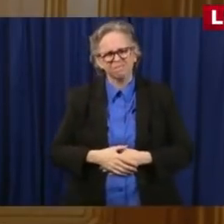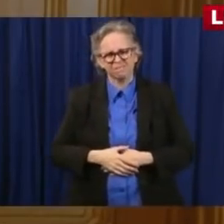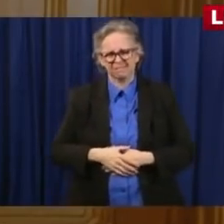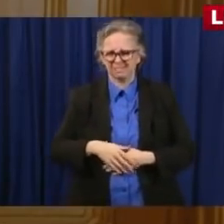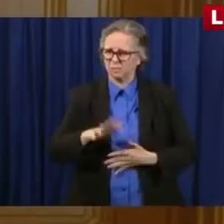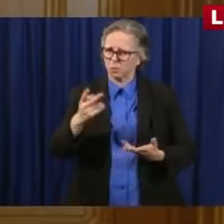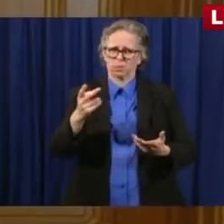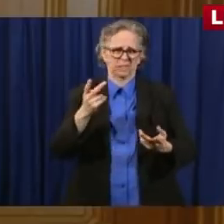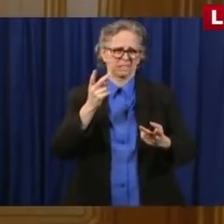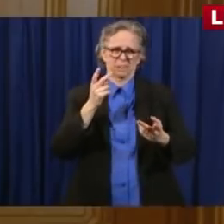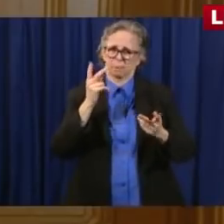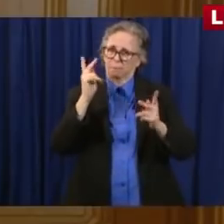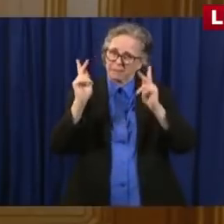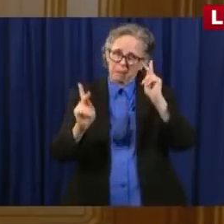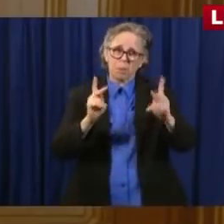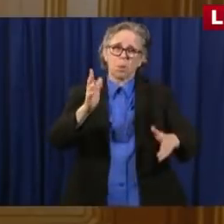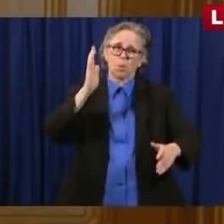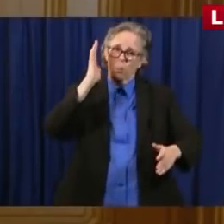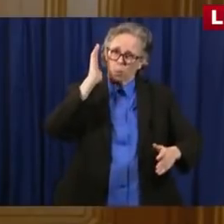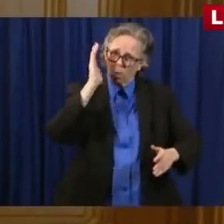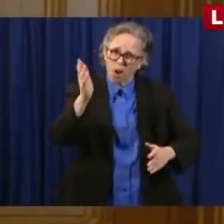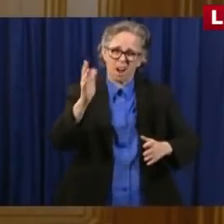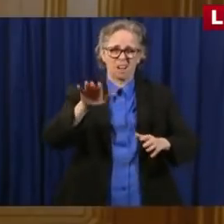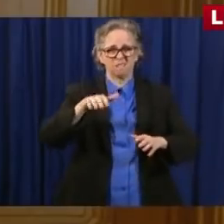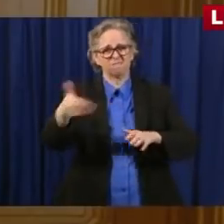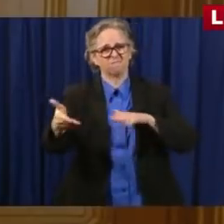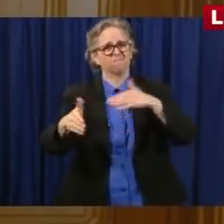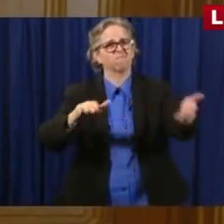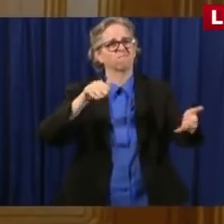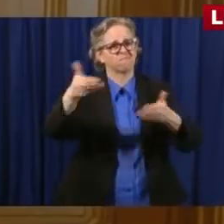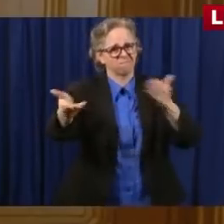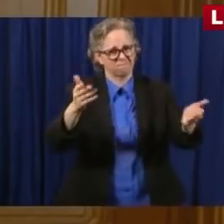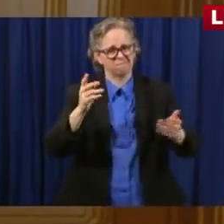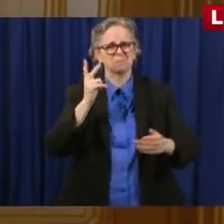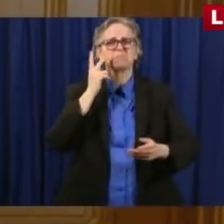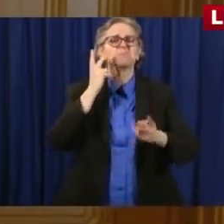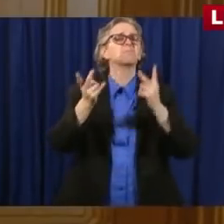WE KNOW THAT WILL CONTINUE FOR SOME TIME.